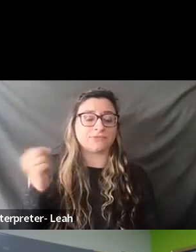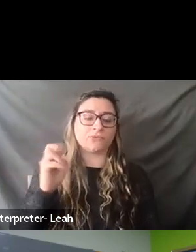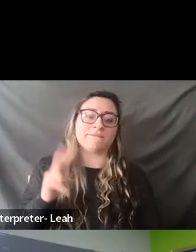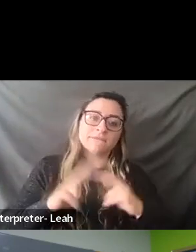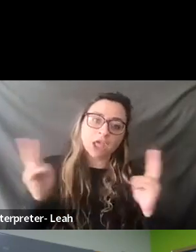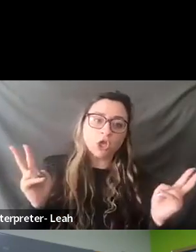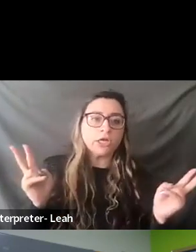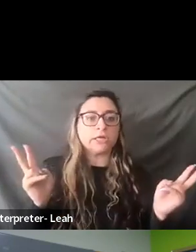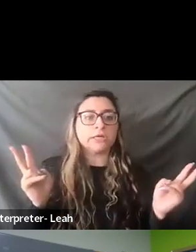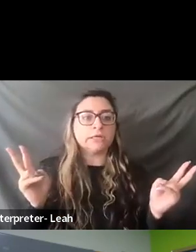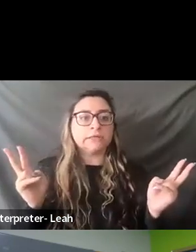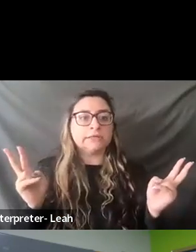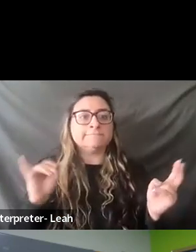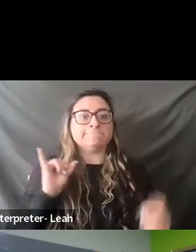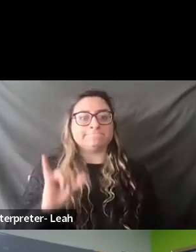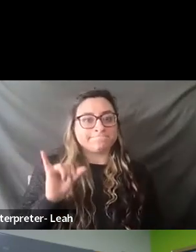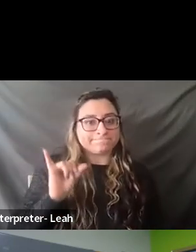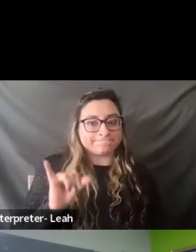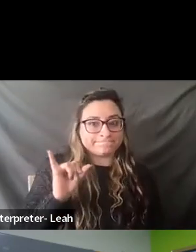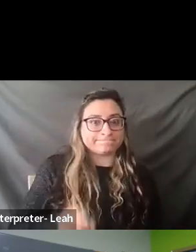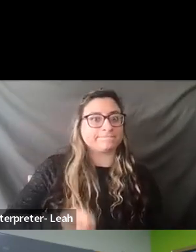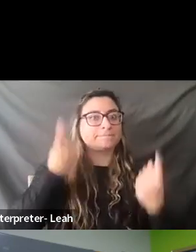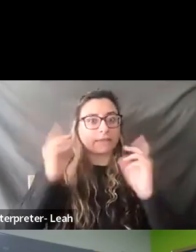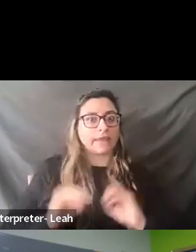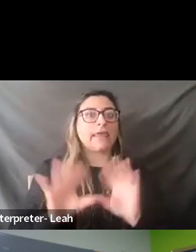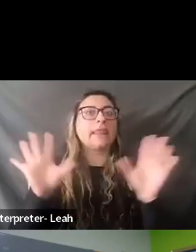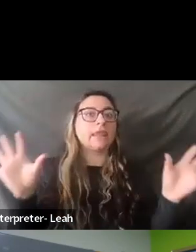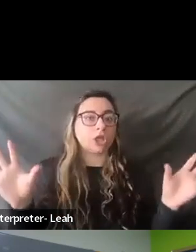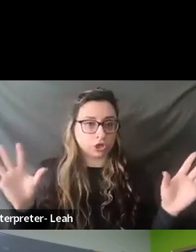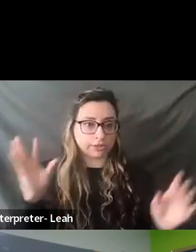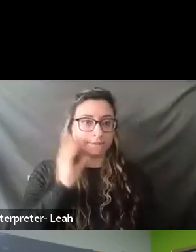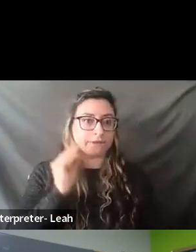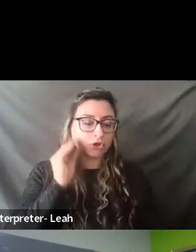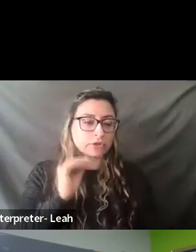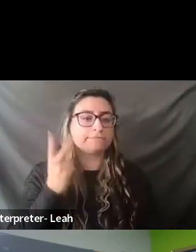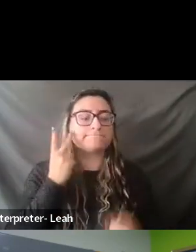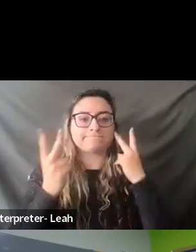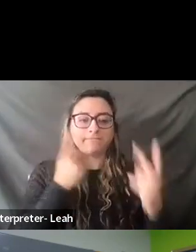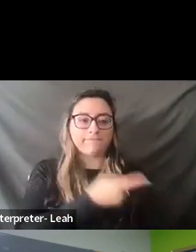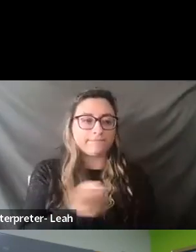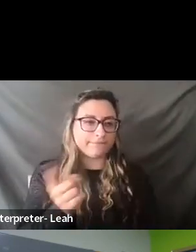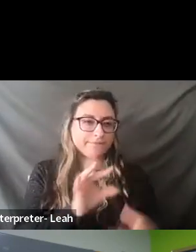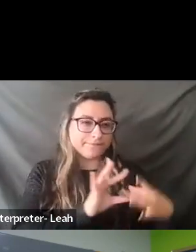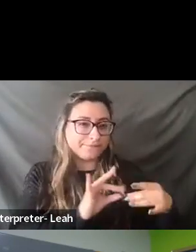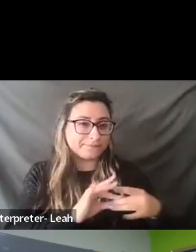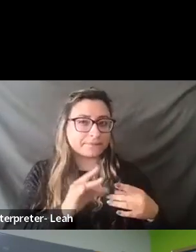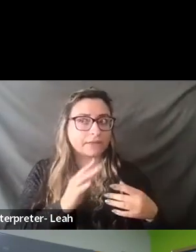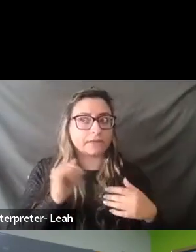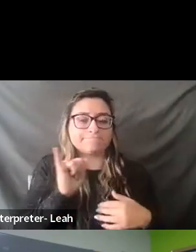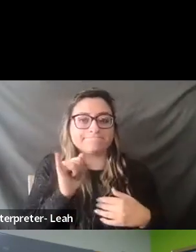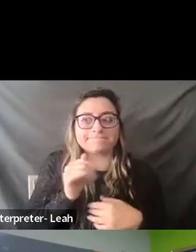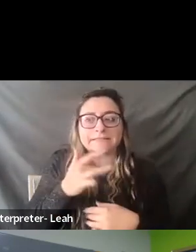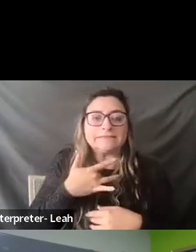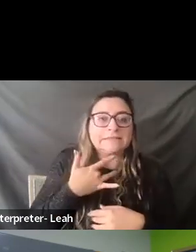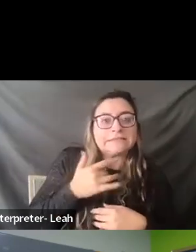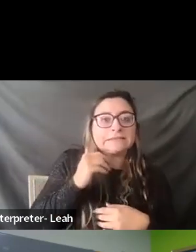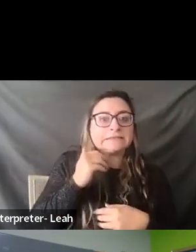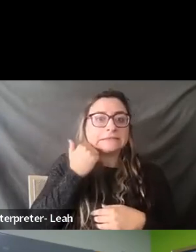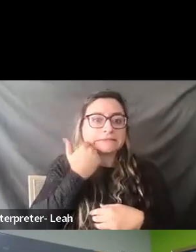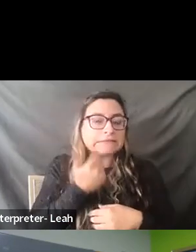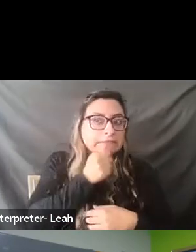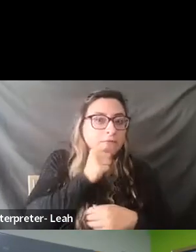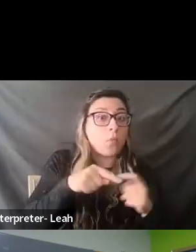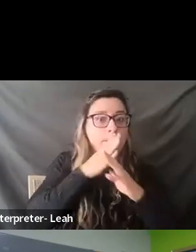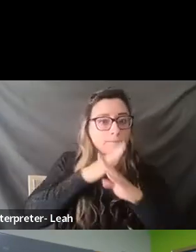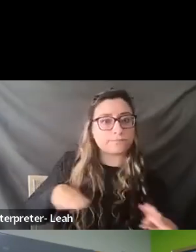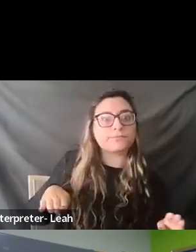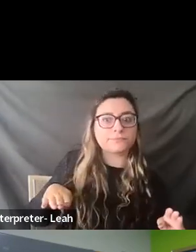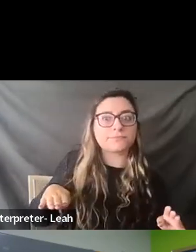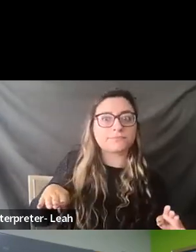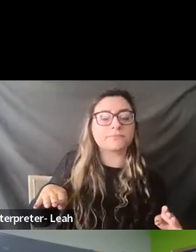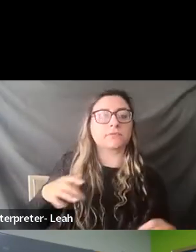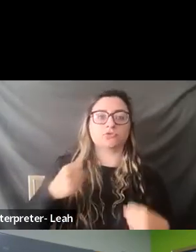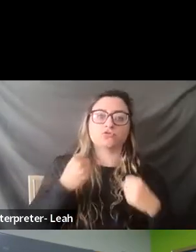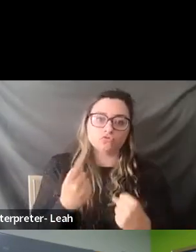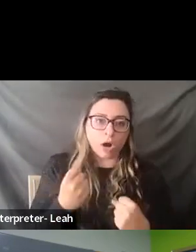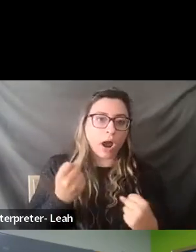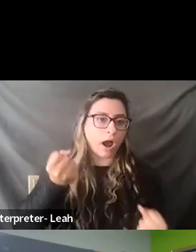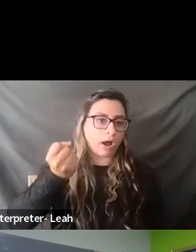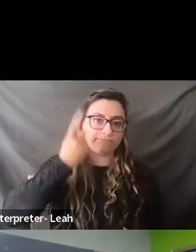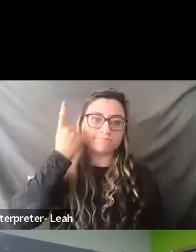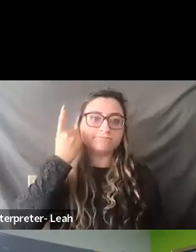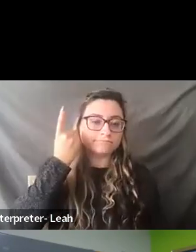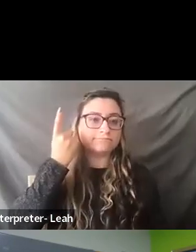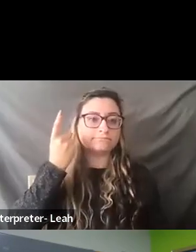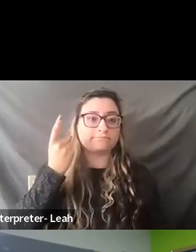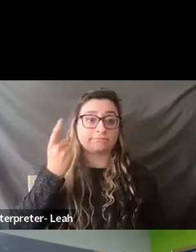So they -- they were also aware that some of those overarching accessibility communication needs such as ASL and plain language, were not being provided by their organizations.